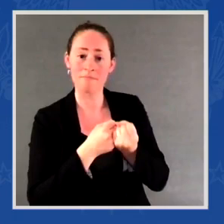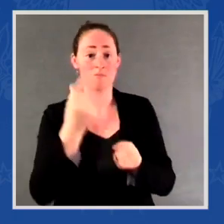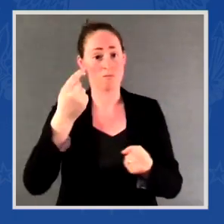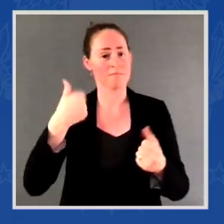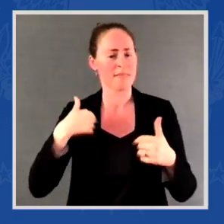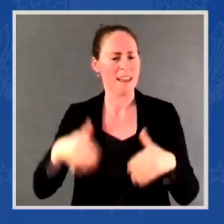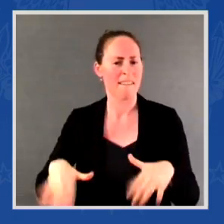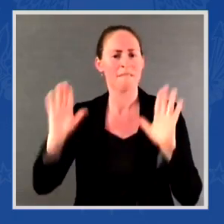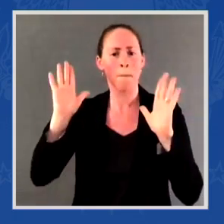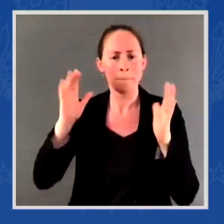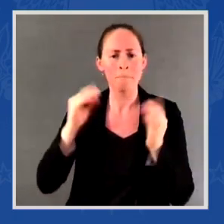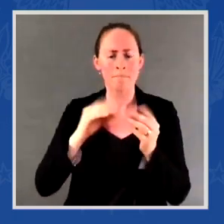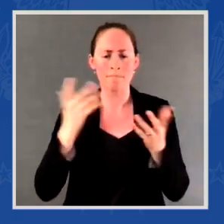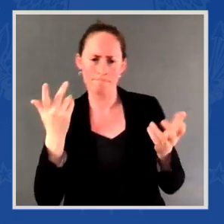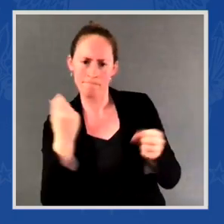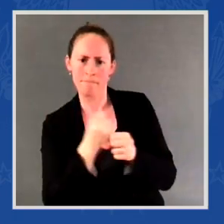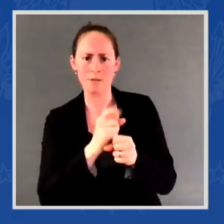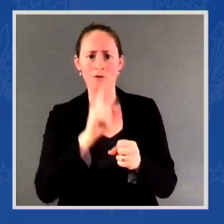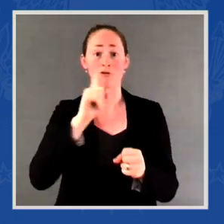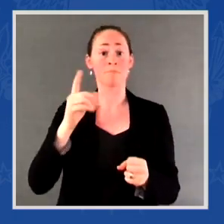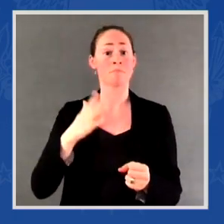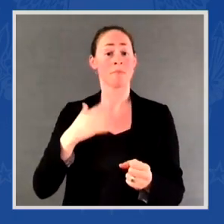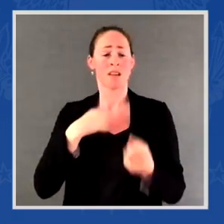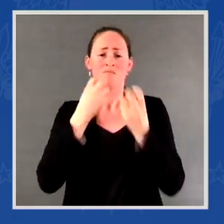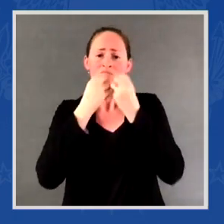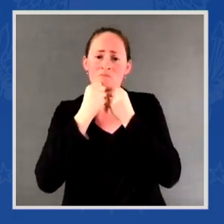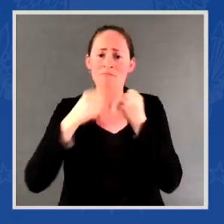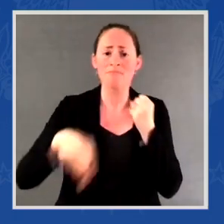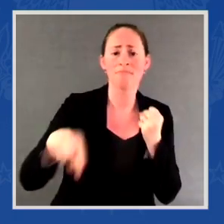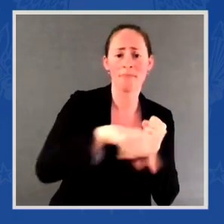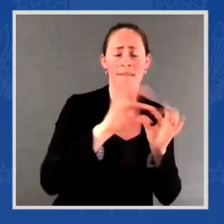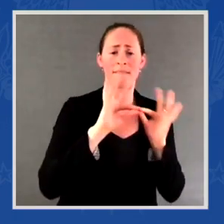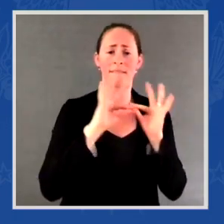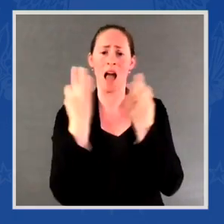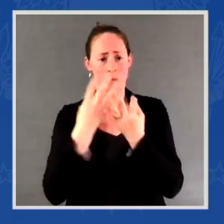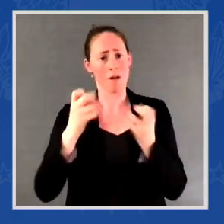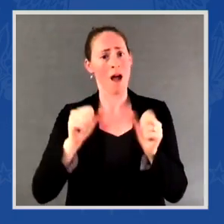would live to see another day, even when that meant intense feelings of isolation.